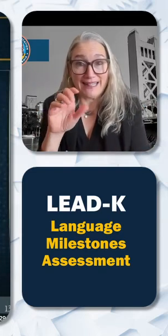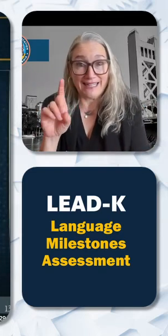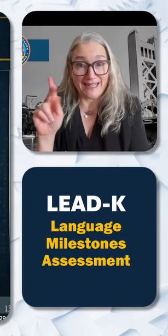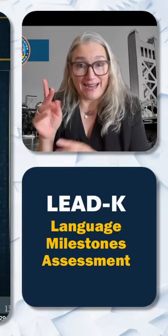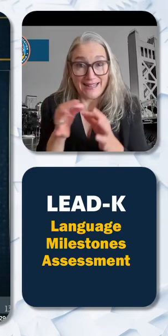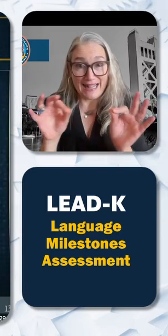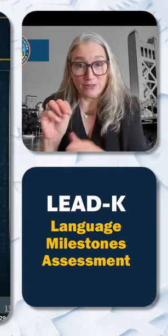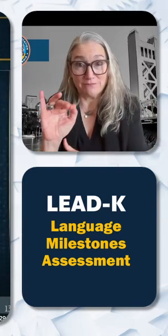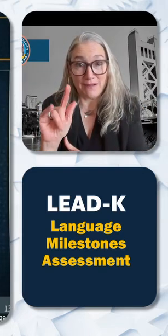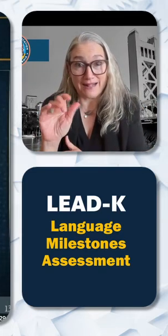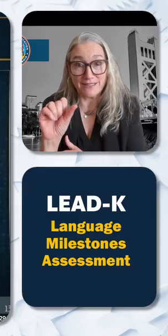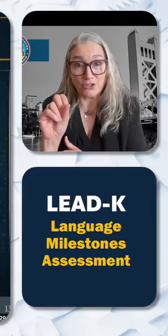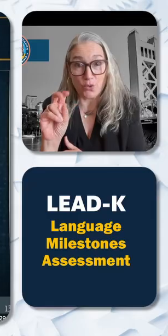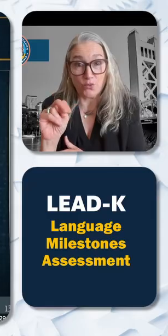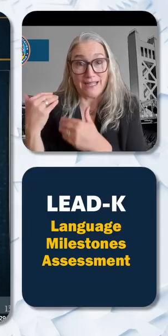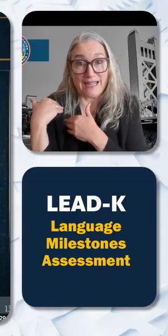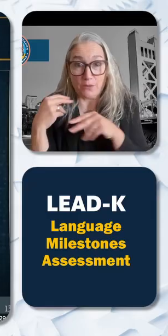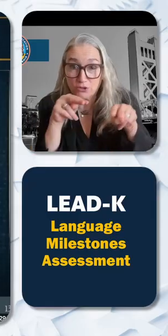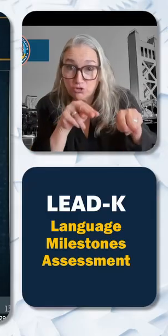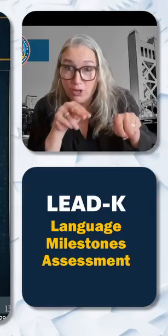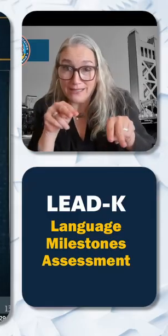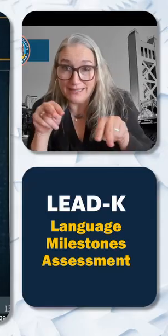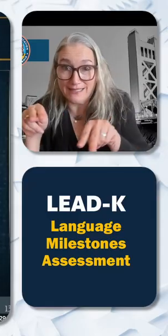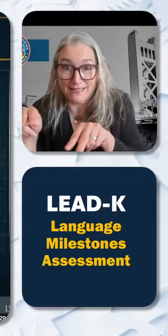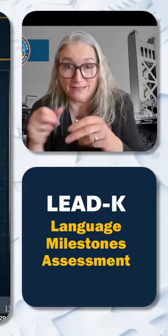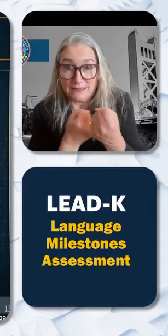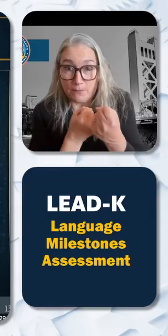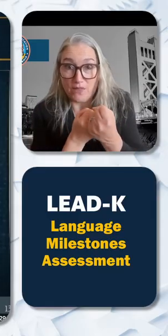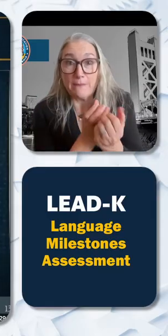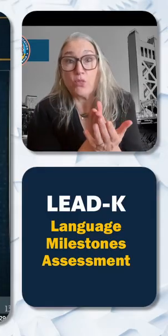And I think that is because of LEAD-K language milestones. There's a lot more